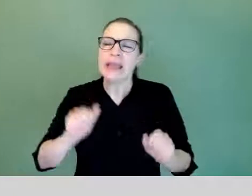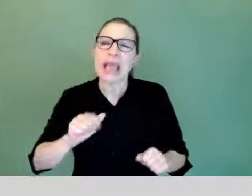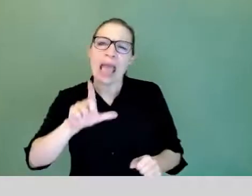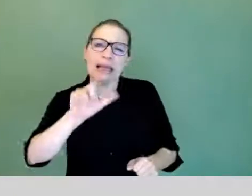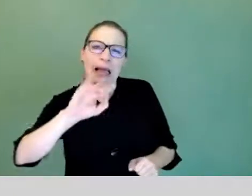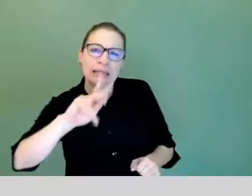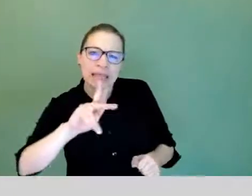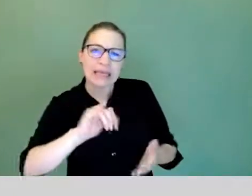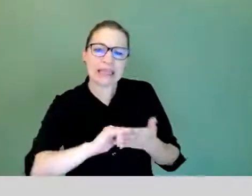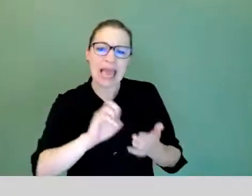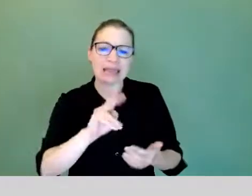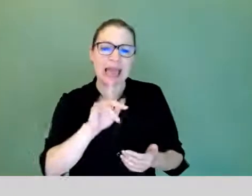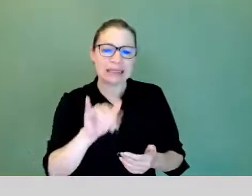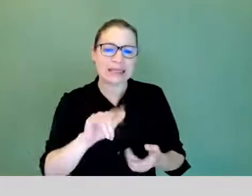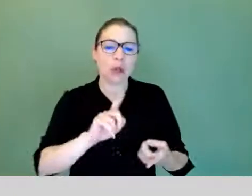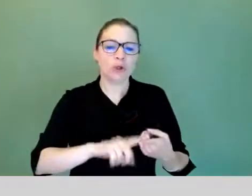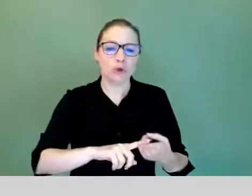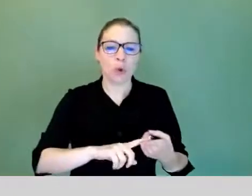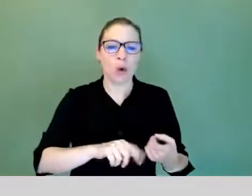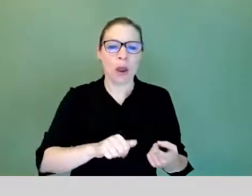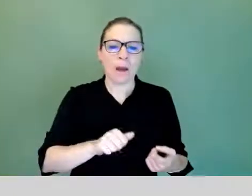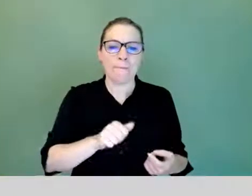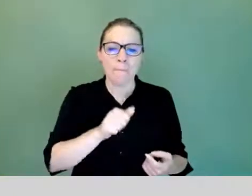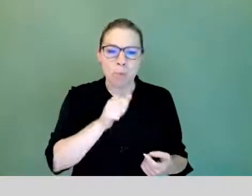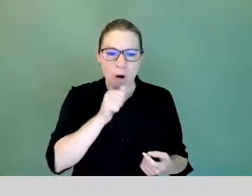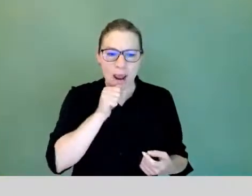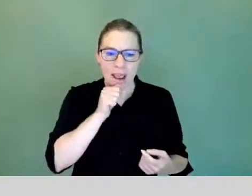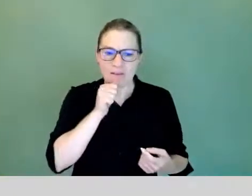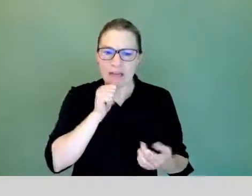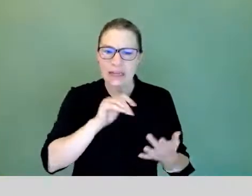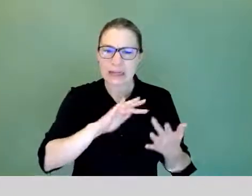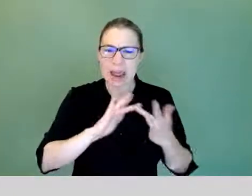to private network by changing the above line to